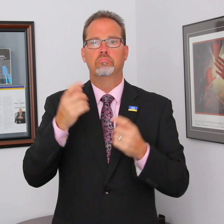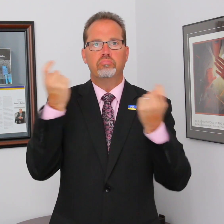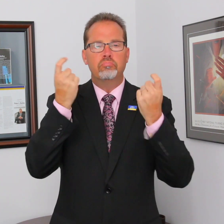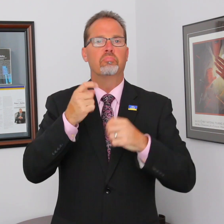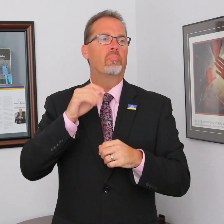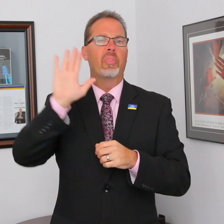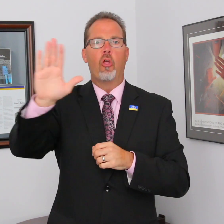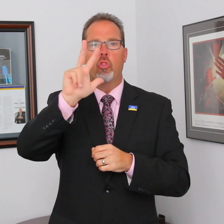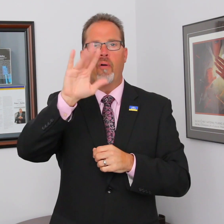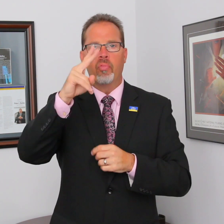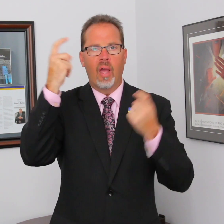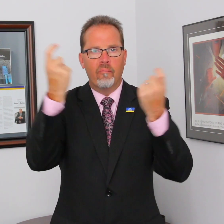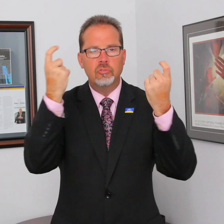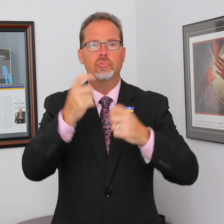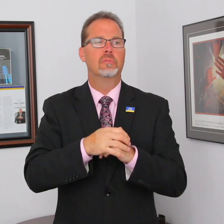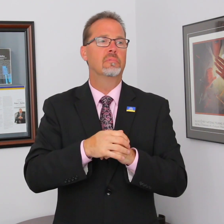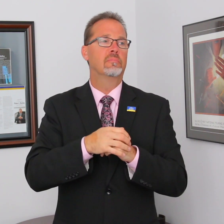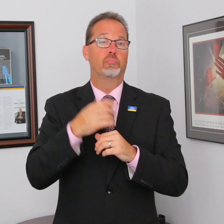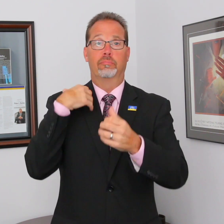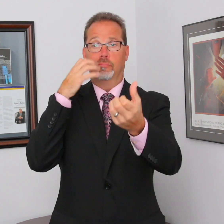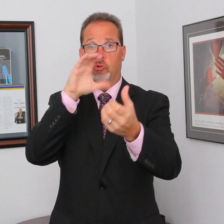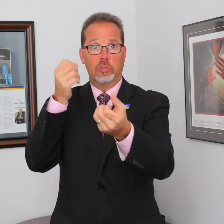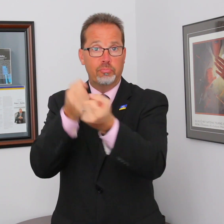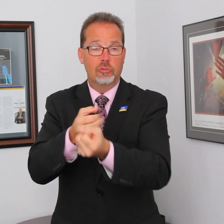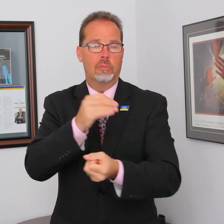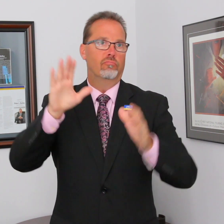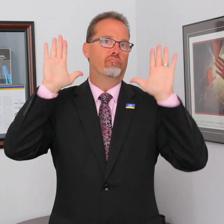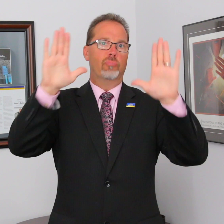We were the co-sponsor for their 35th anniversary party and it was a great